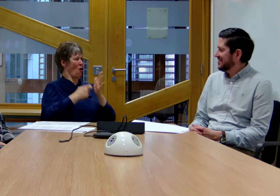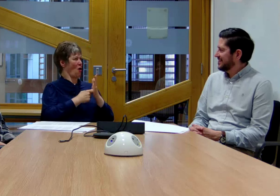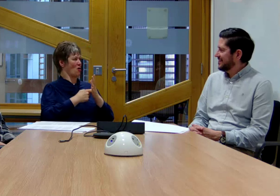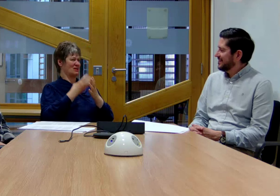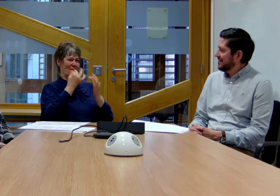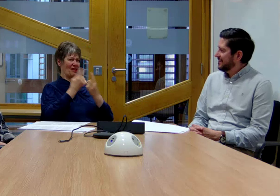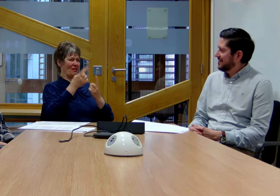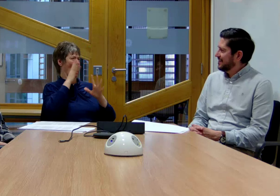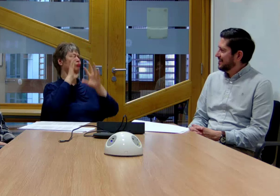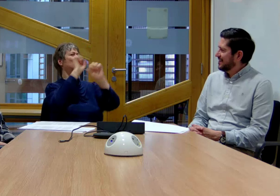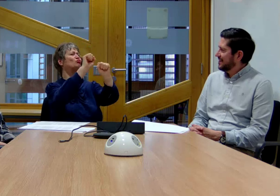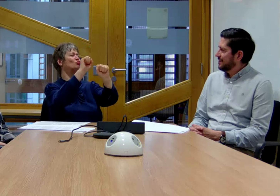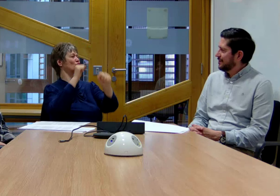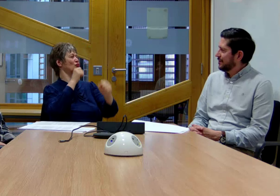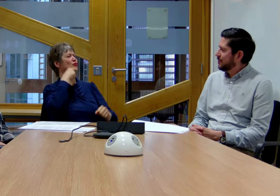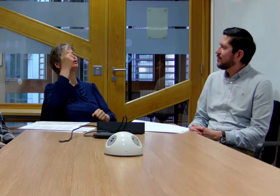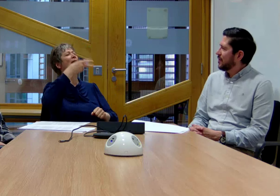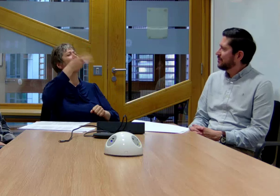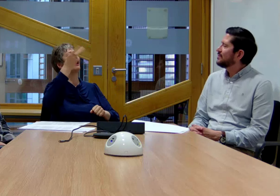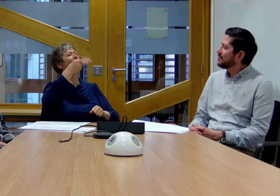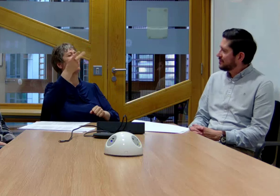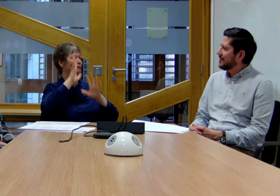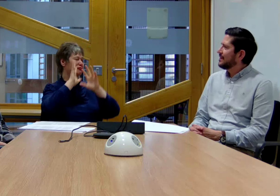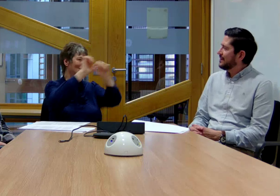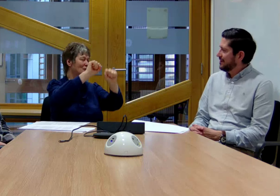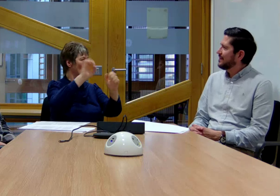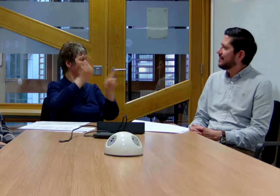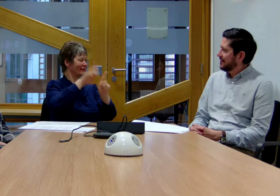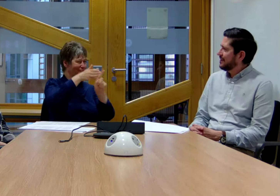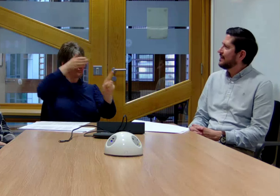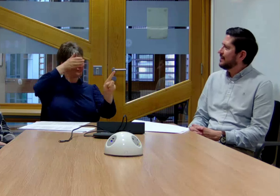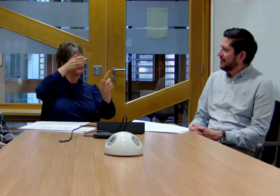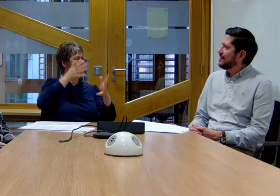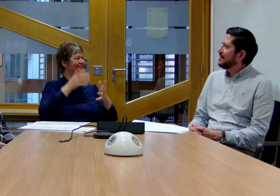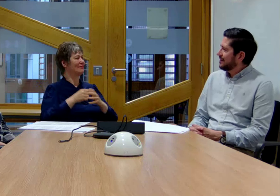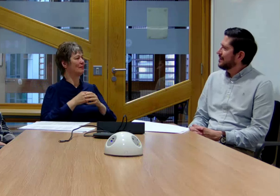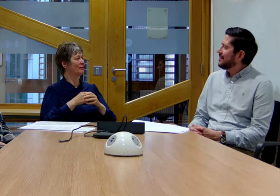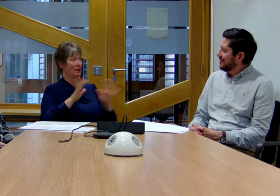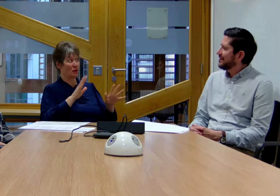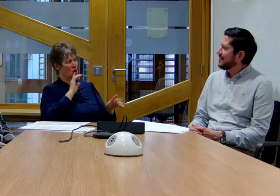they've done, or something they say, so that's quite a fun, quite a fun thing, a distinctive